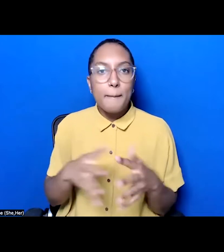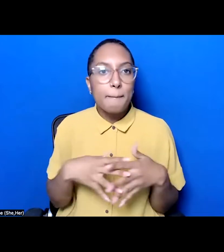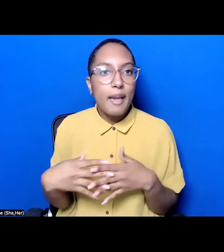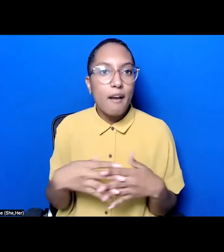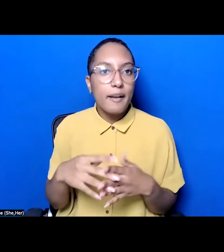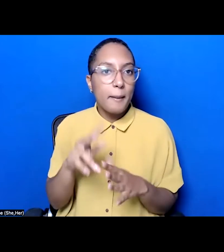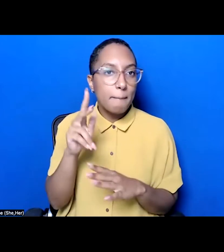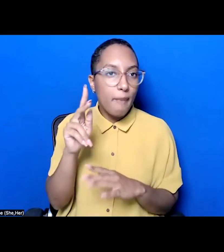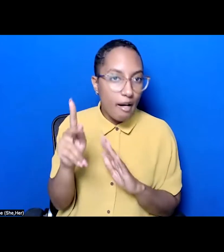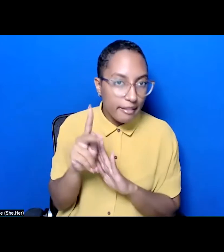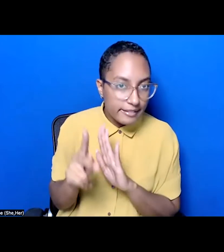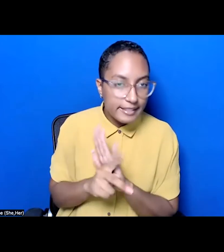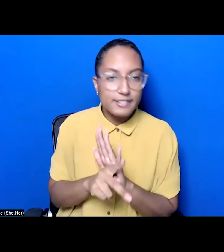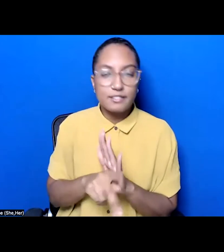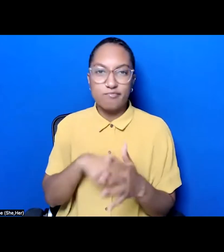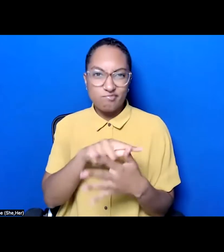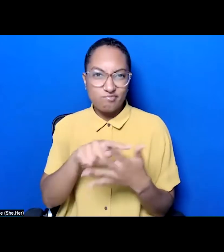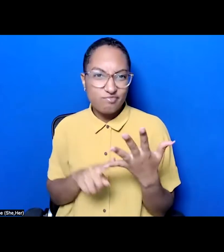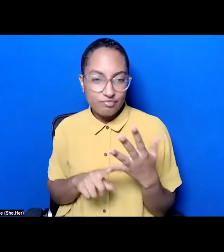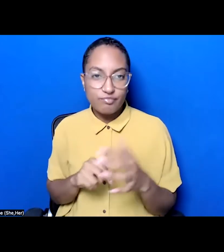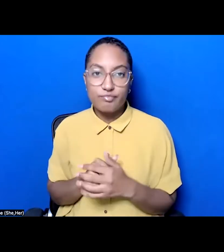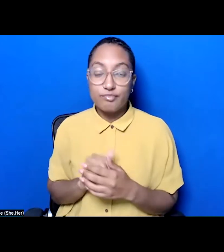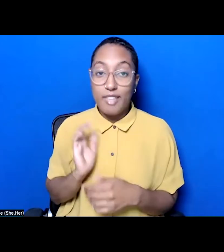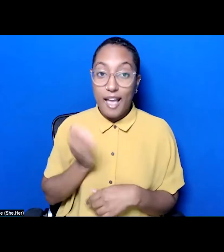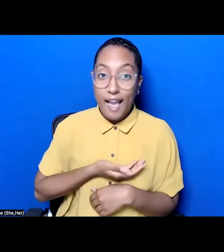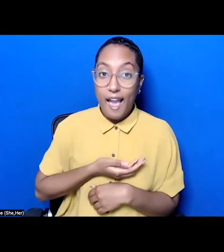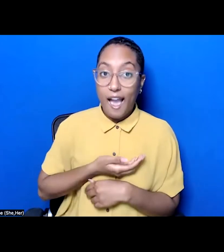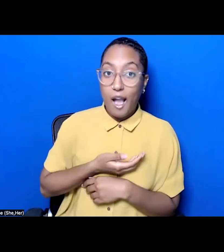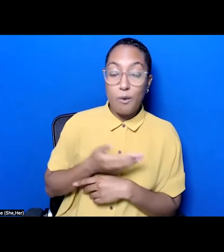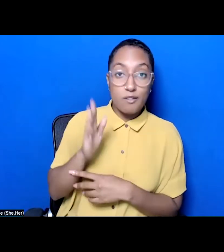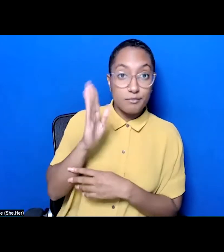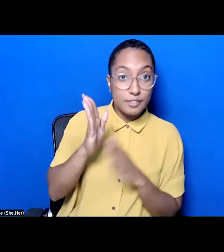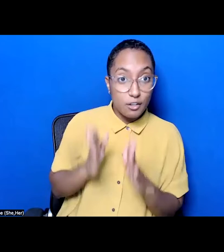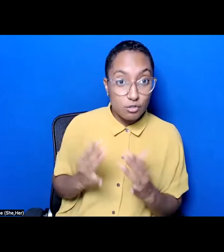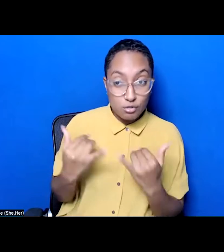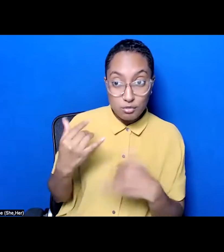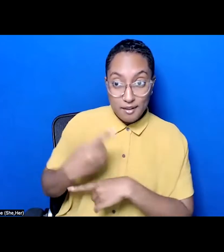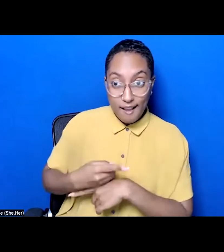Our guest today has devoted much of her career to analyzing, writing, and teaching